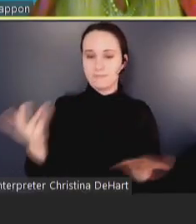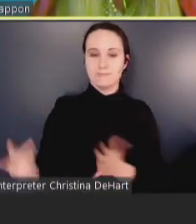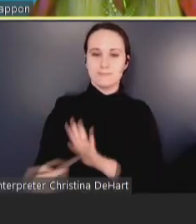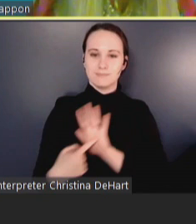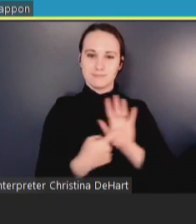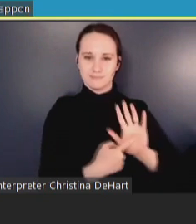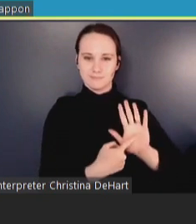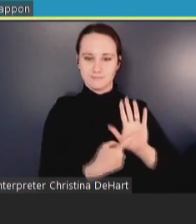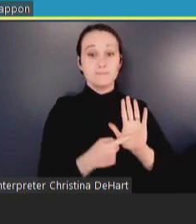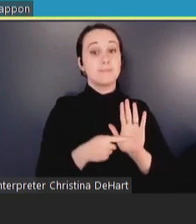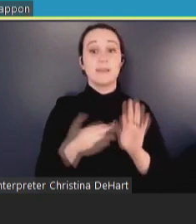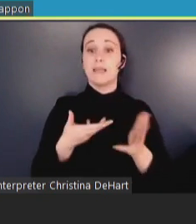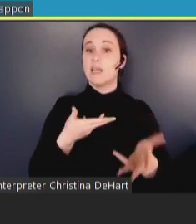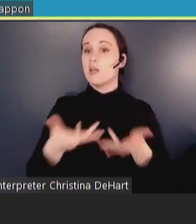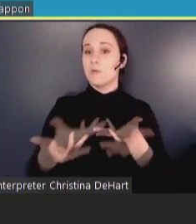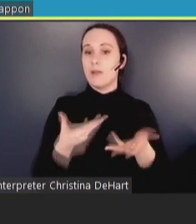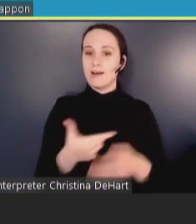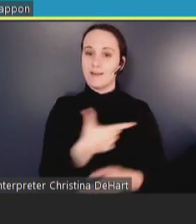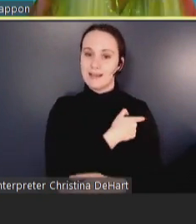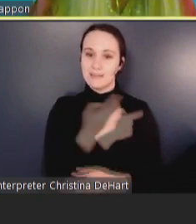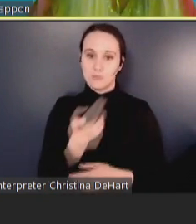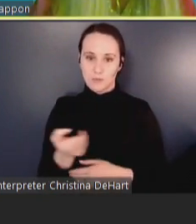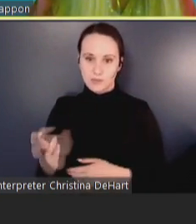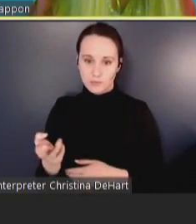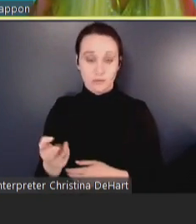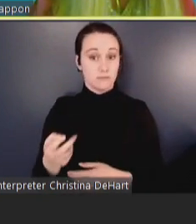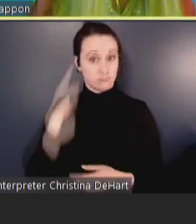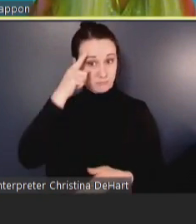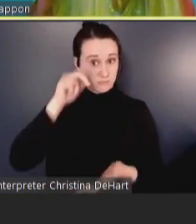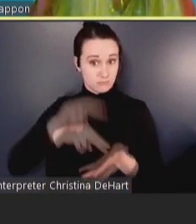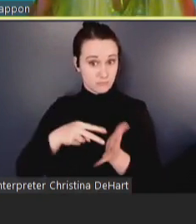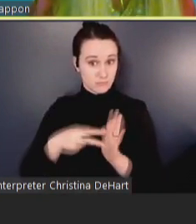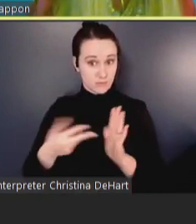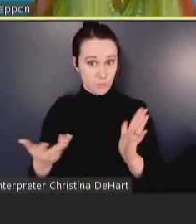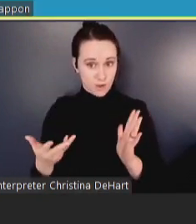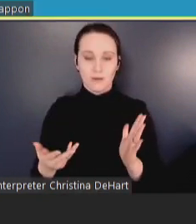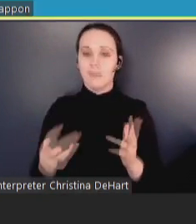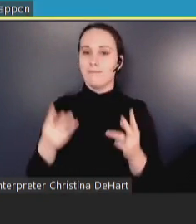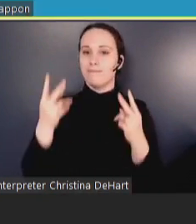interactive vaccine resource and is intended to help visually prepare children for their vaccine